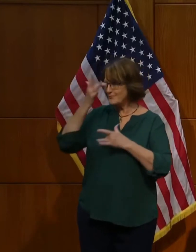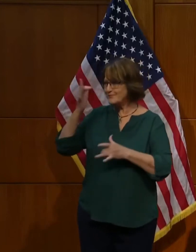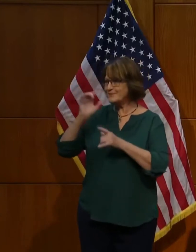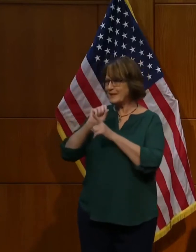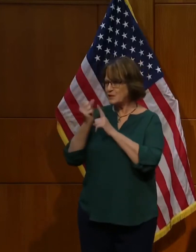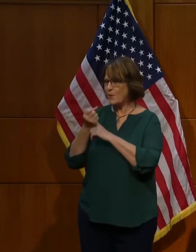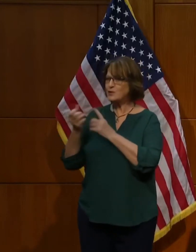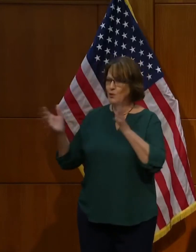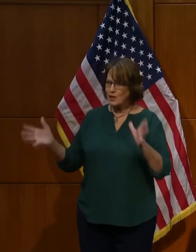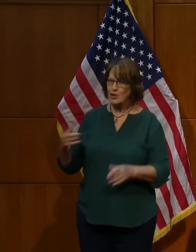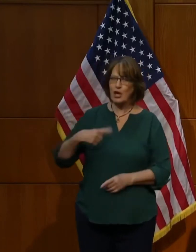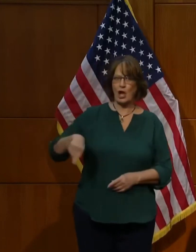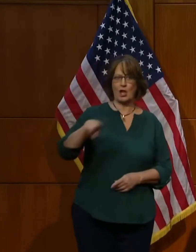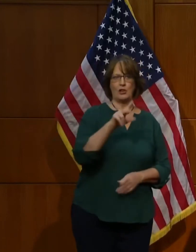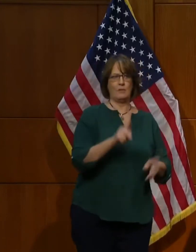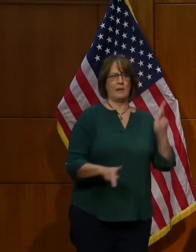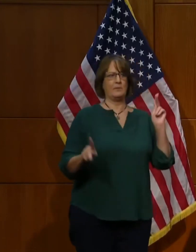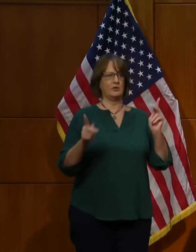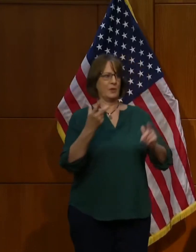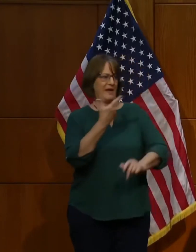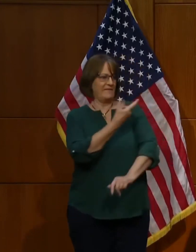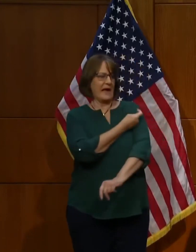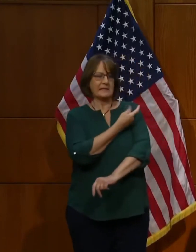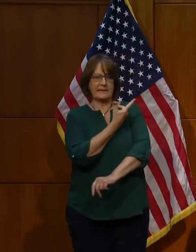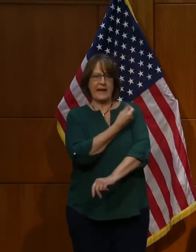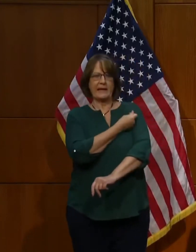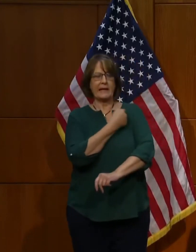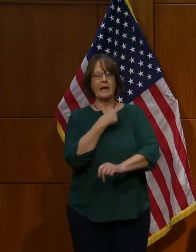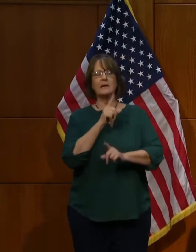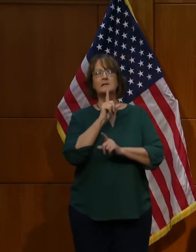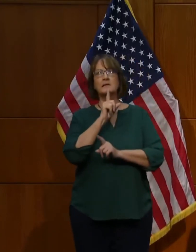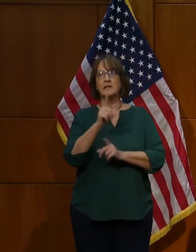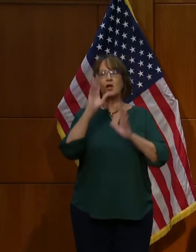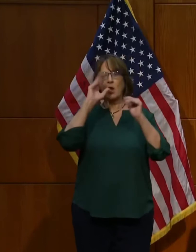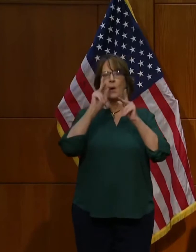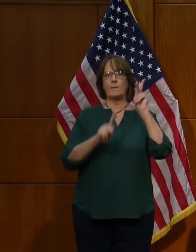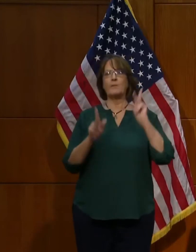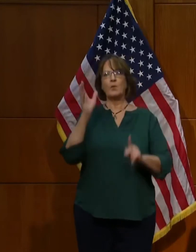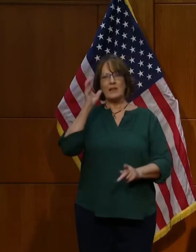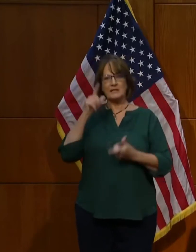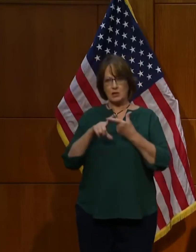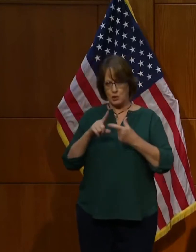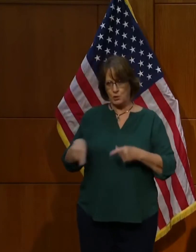vaccinated, and I sincerely hope that they listen to you and I hope